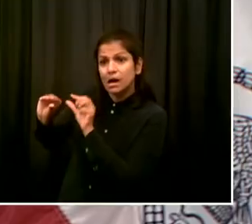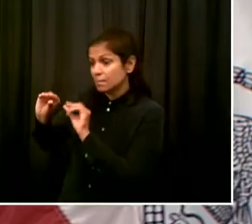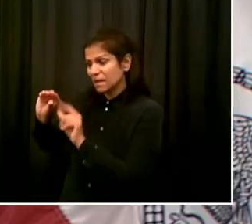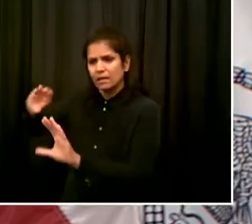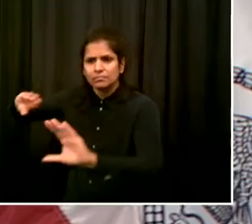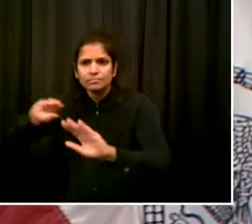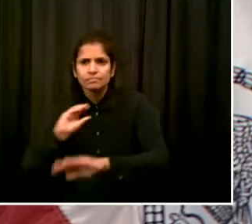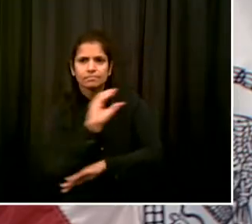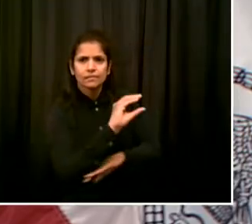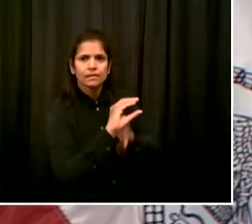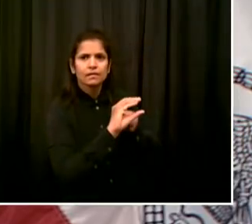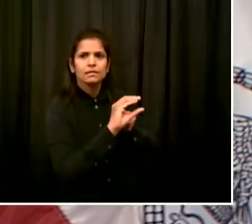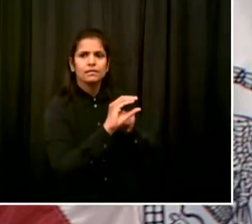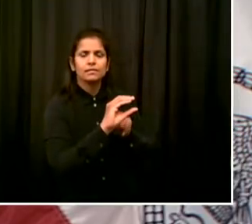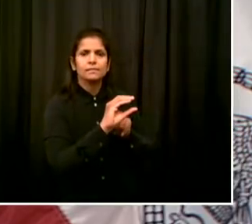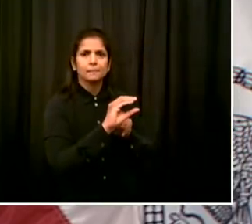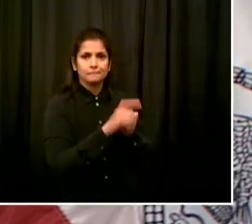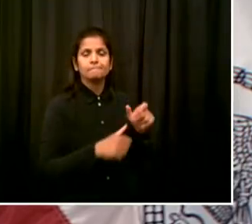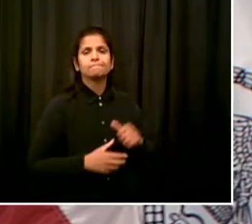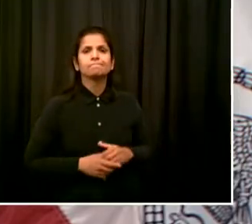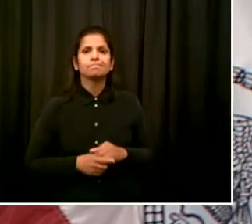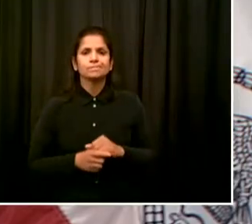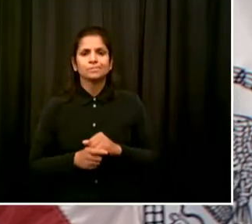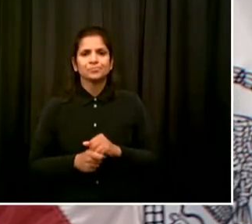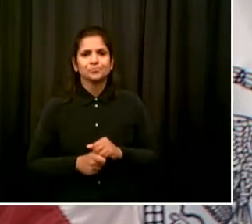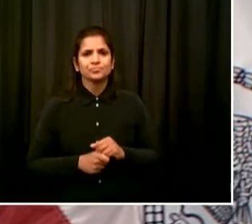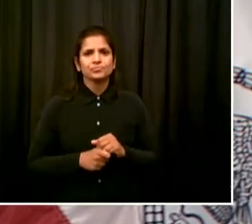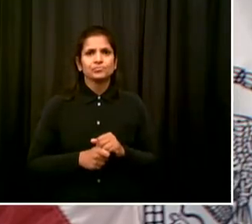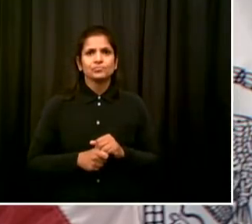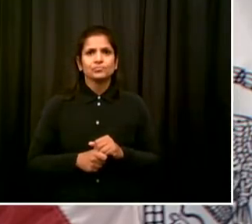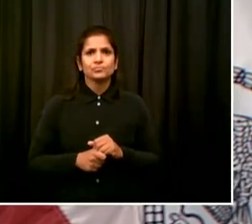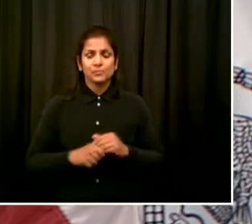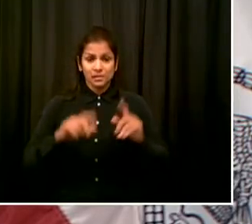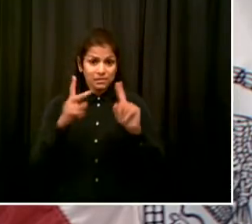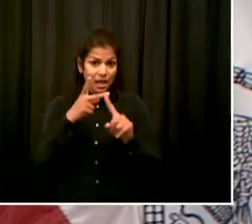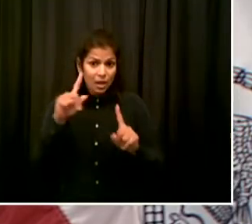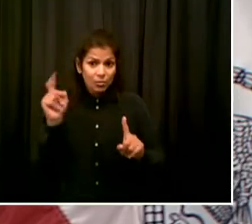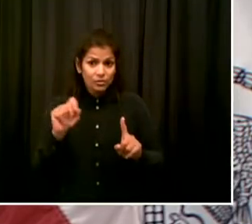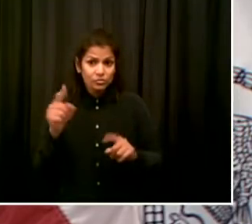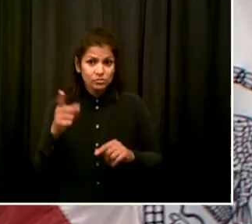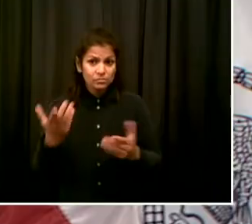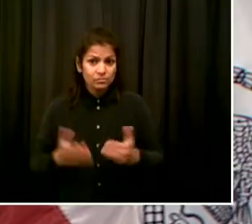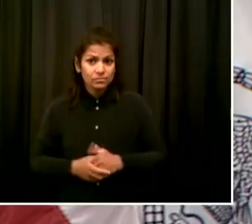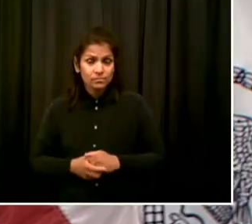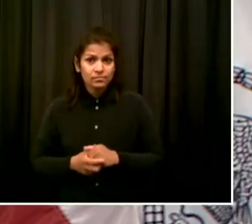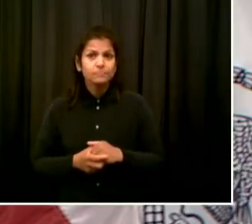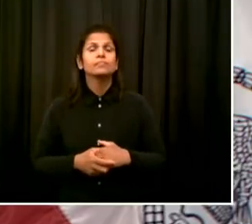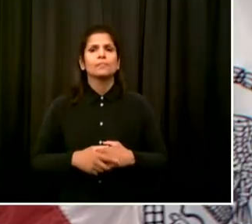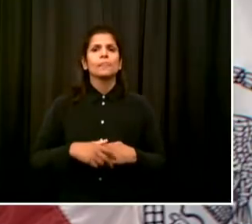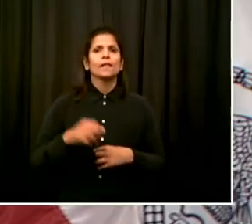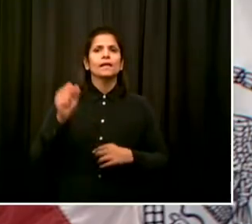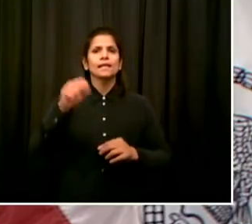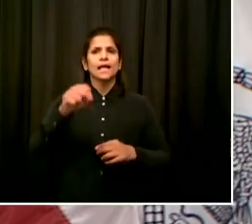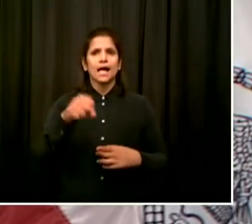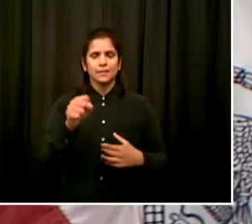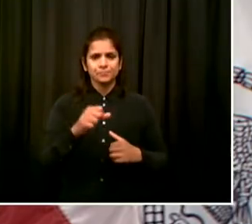OFFICERS BUT TO STAY SAFE AT THE SAME TIME. IIT S STRAIGHTFORWARD AND REAL.